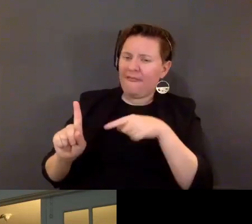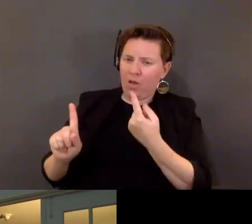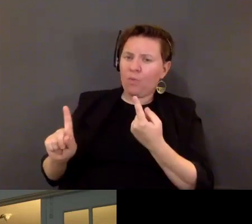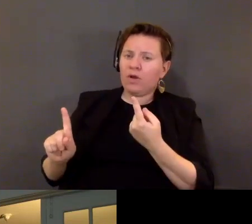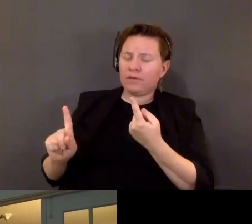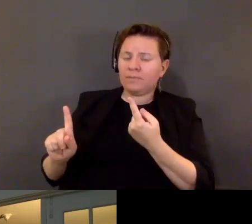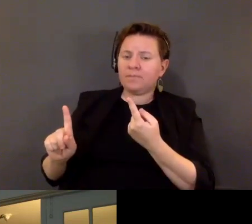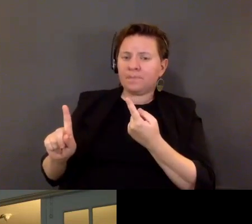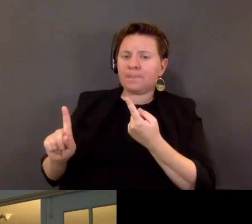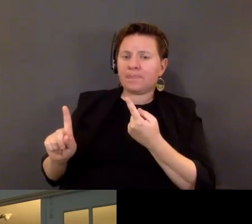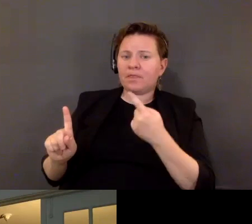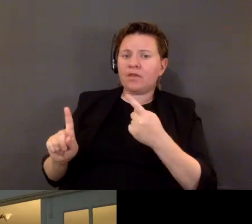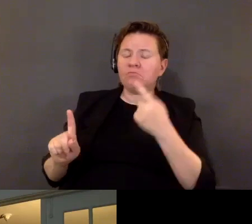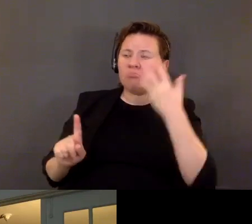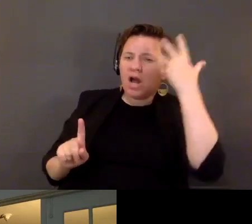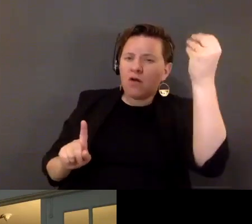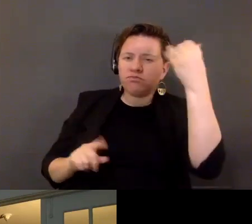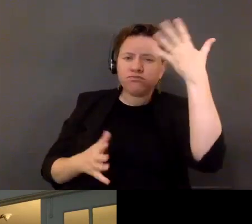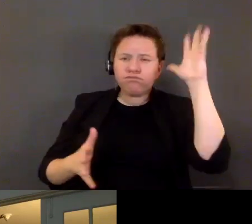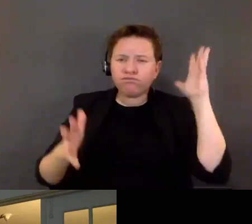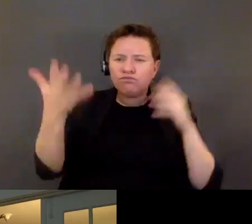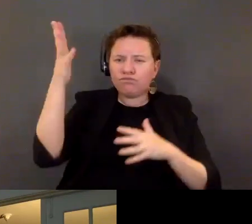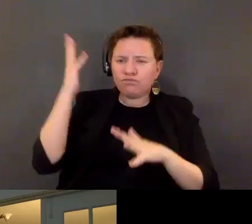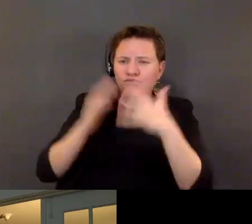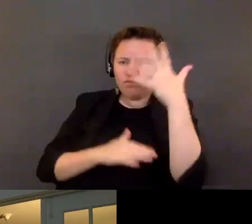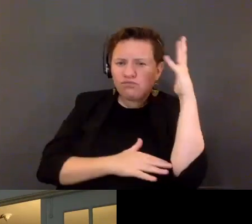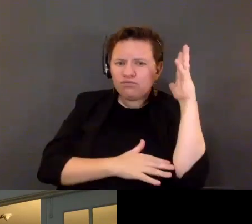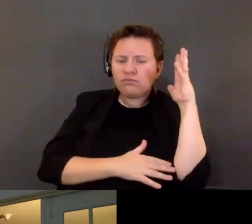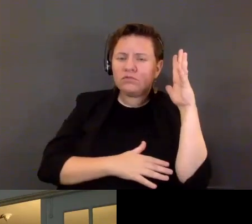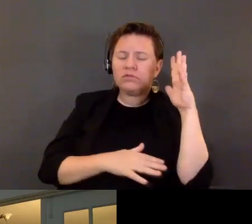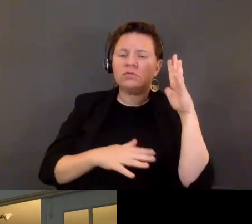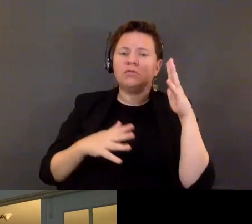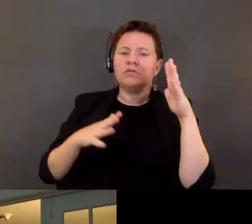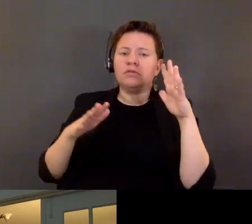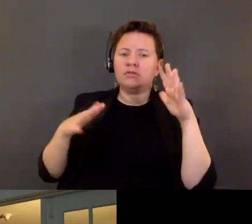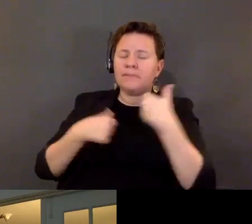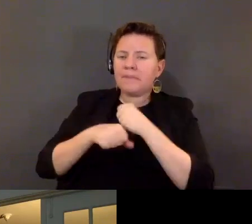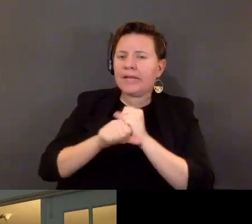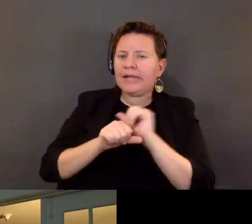you're you're out in these woods and you're you're fashioning a new skeleton